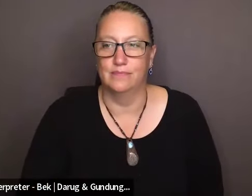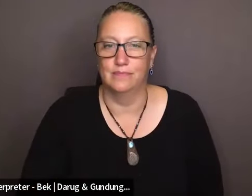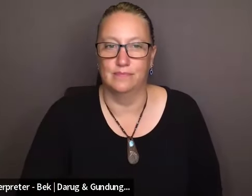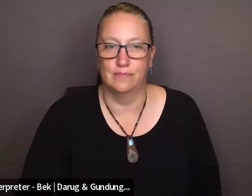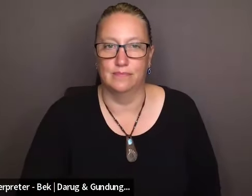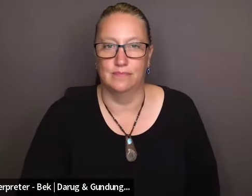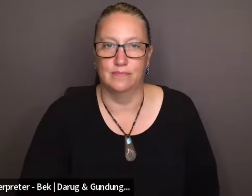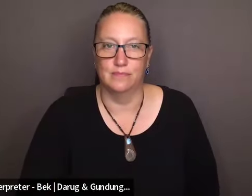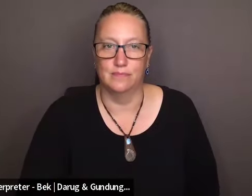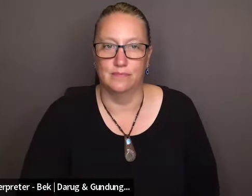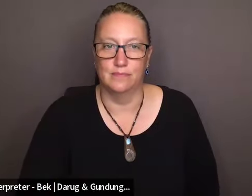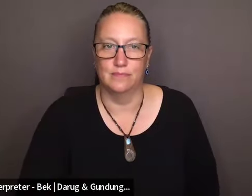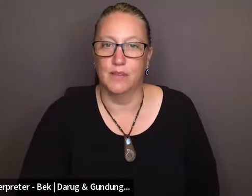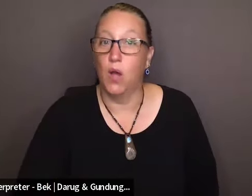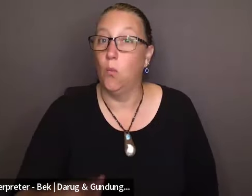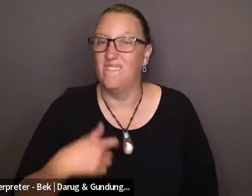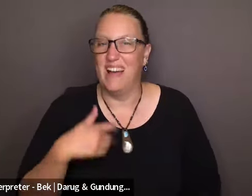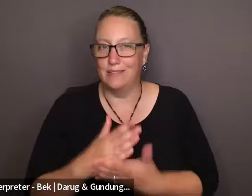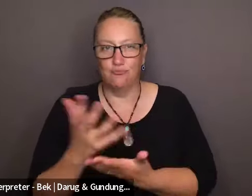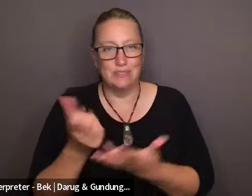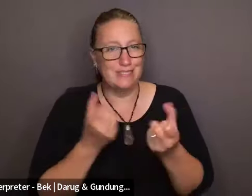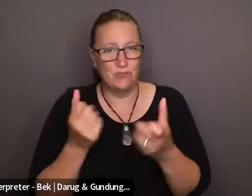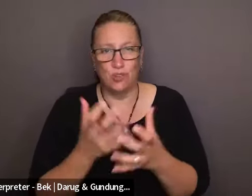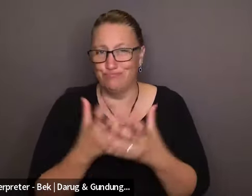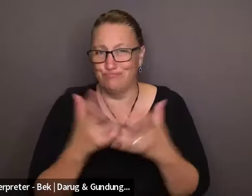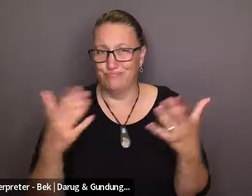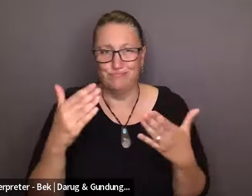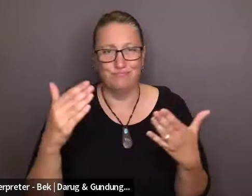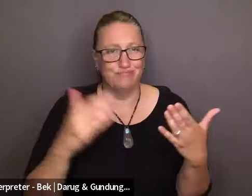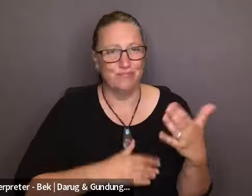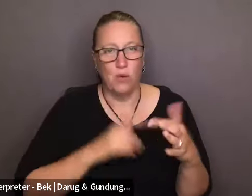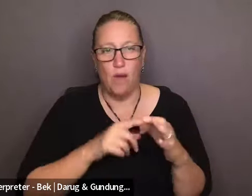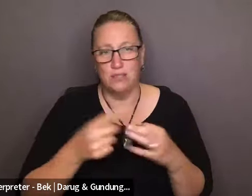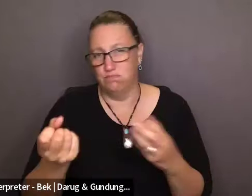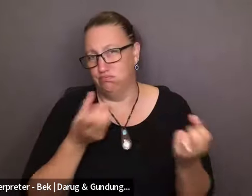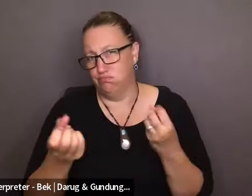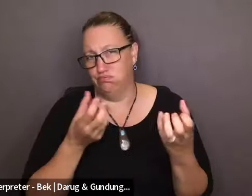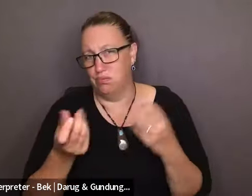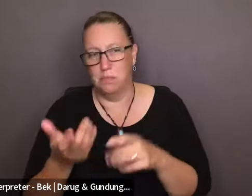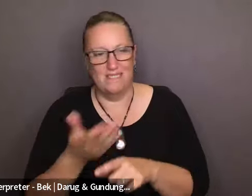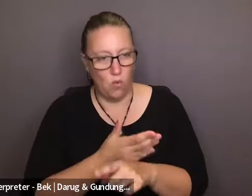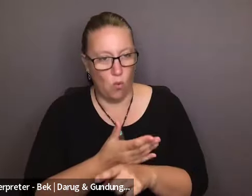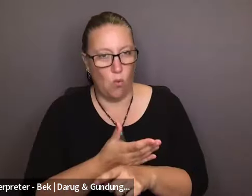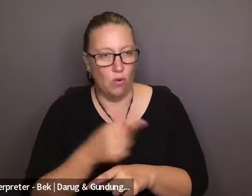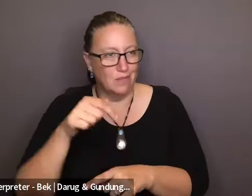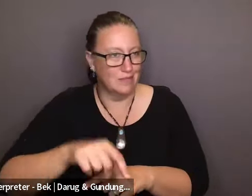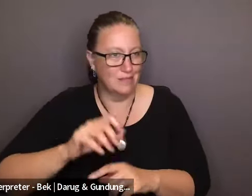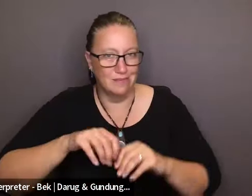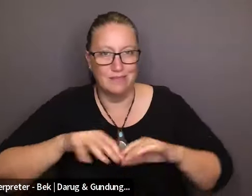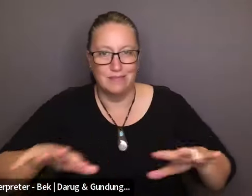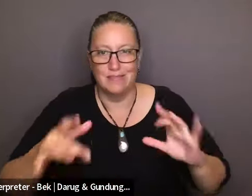Sue, you can probably stop sharing the slides now if you'd like. This section - we had a whole range of